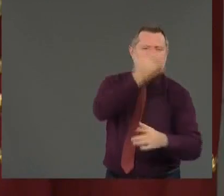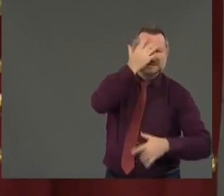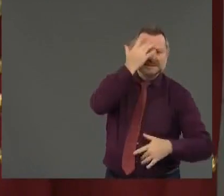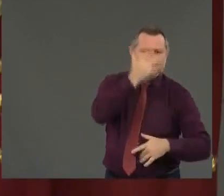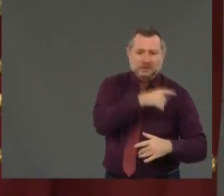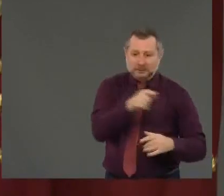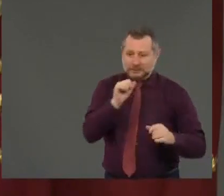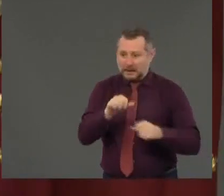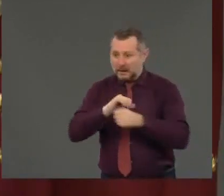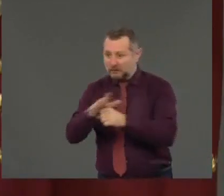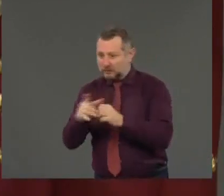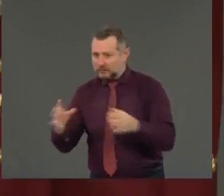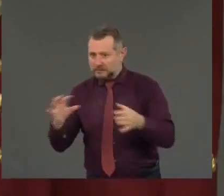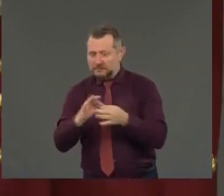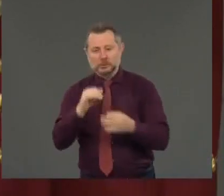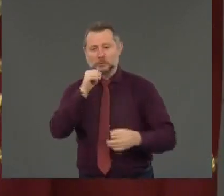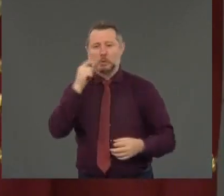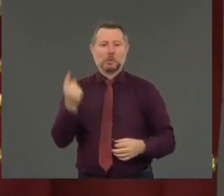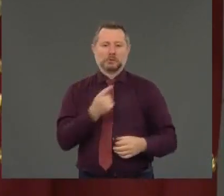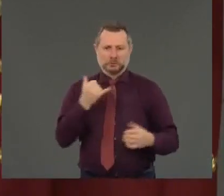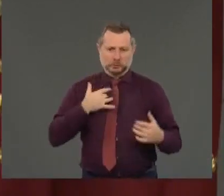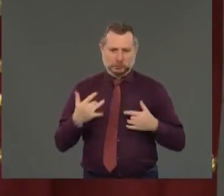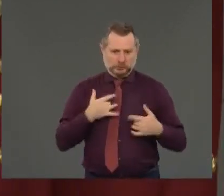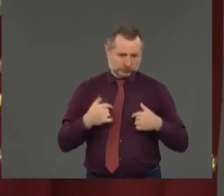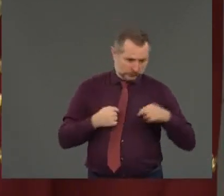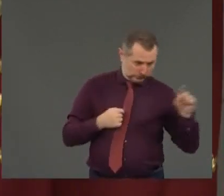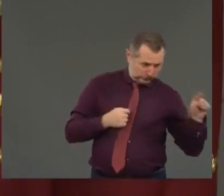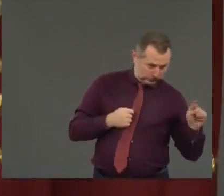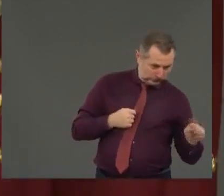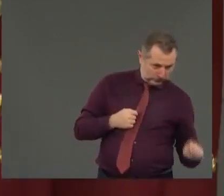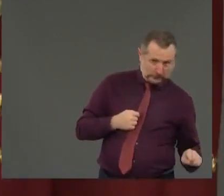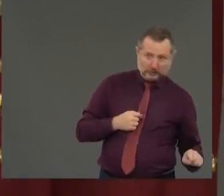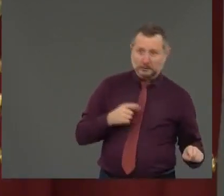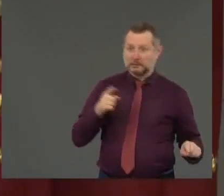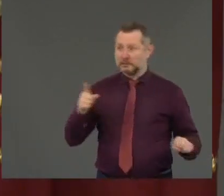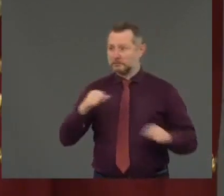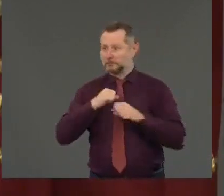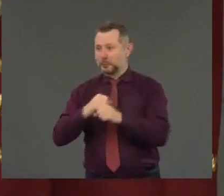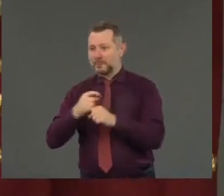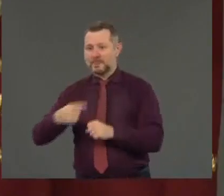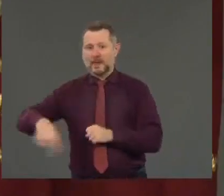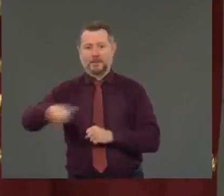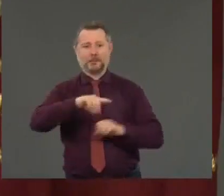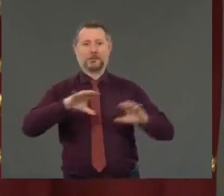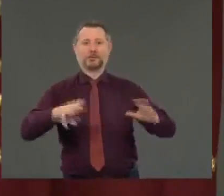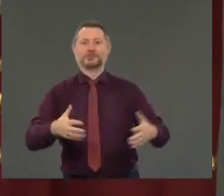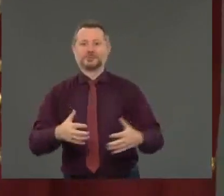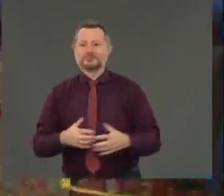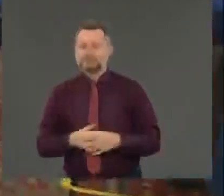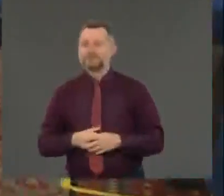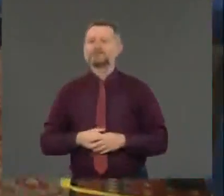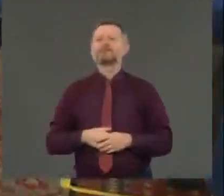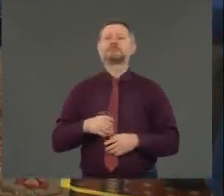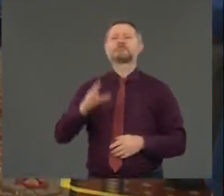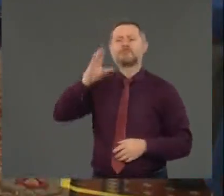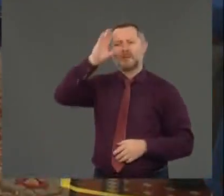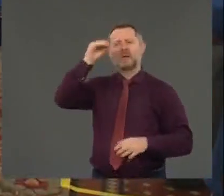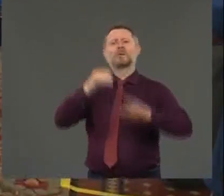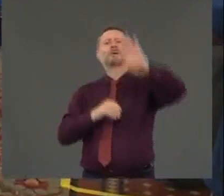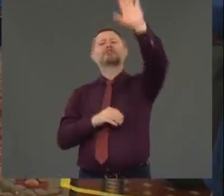EFFORTS ACROSS SOCIETY WITH ALL THESE ISSUES WITH OTHER K458 CHALLENGES WE'VE HAD IN THE PAST WITH INDIVIDUALS WITH DISEASES.